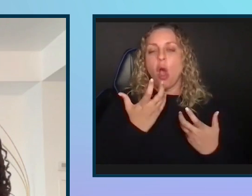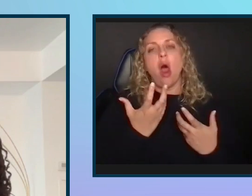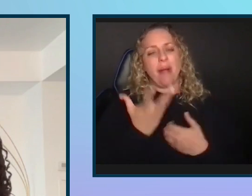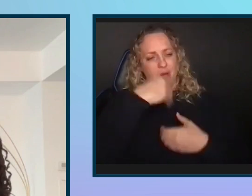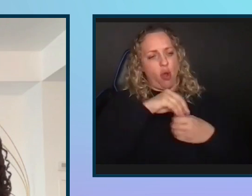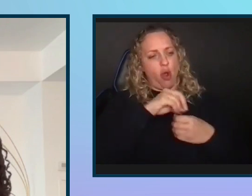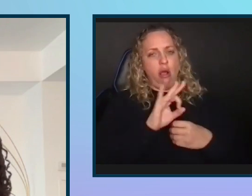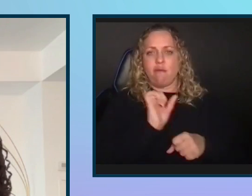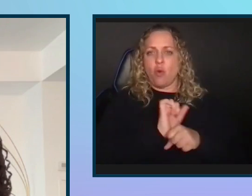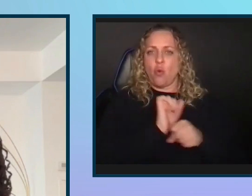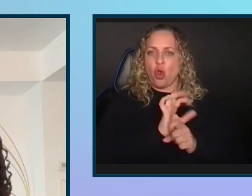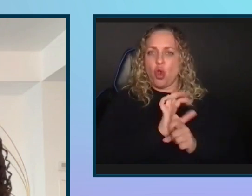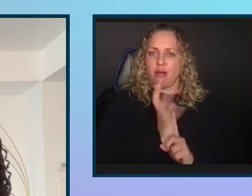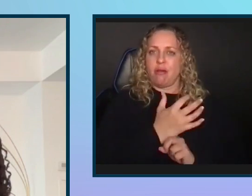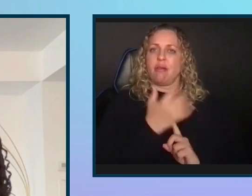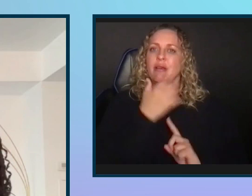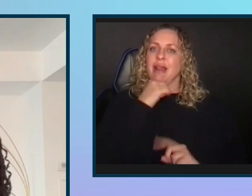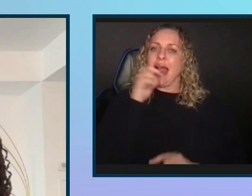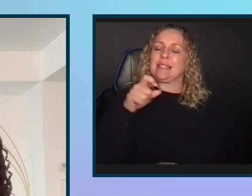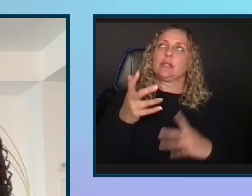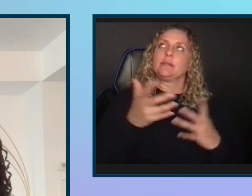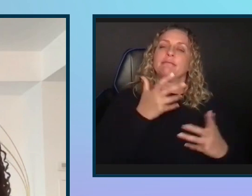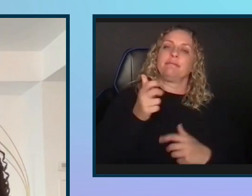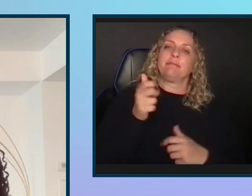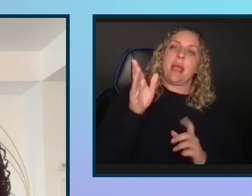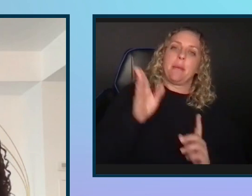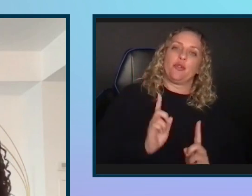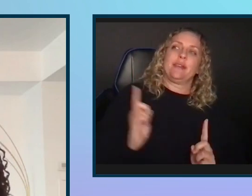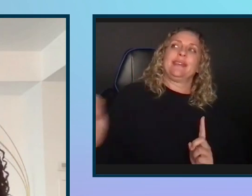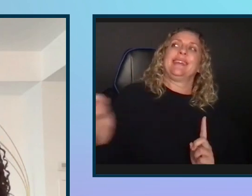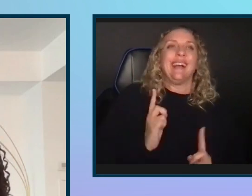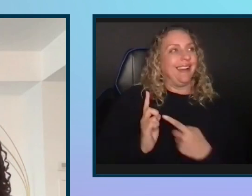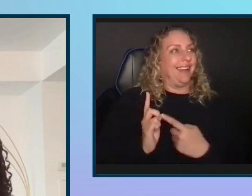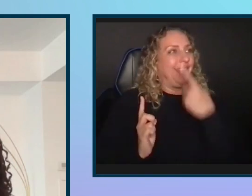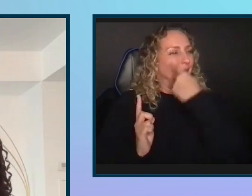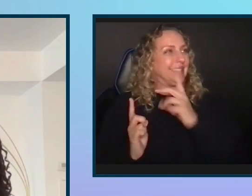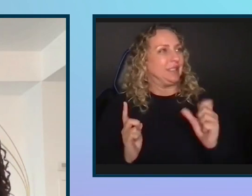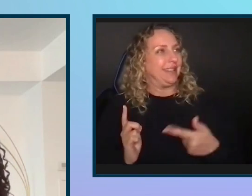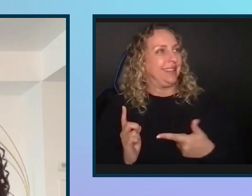and not necessarily a person that's just there for that. What suggestions would you have for that?